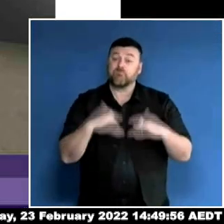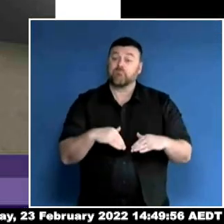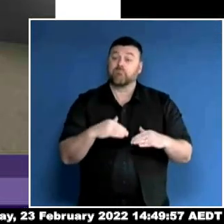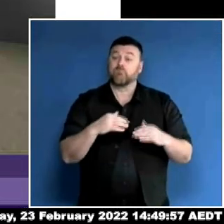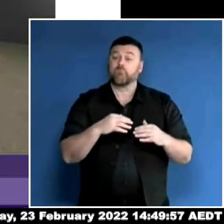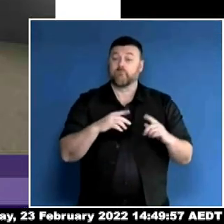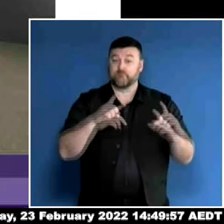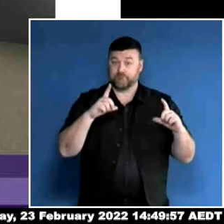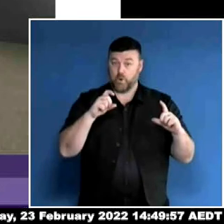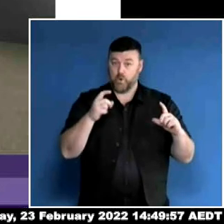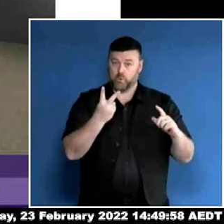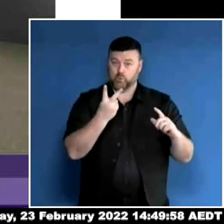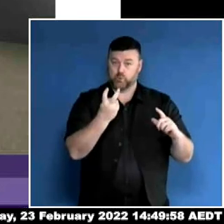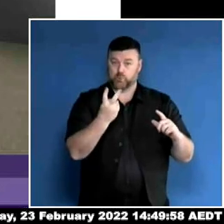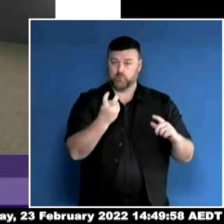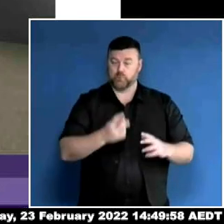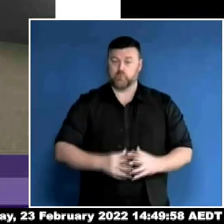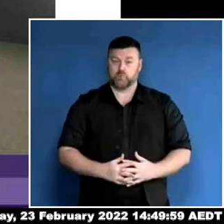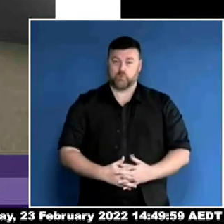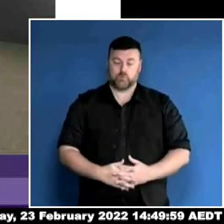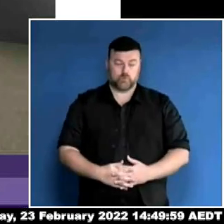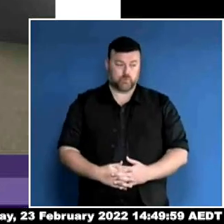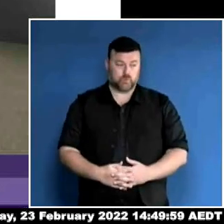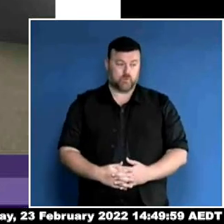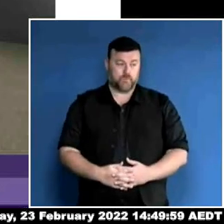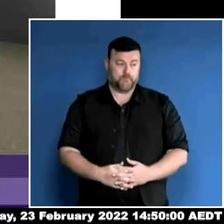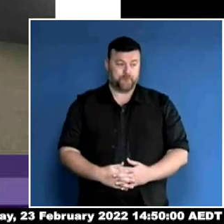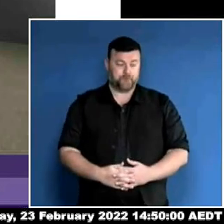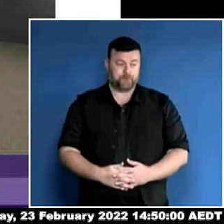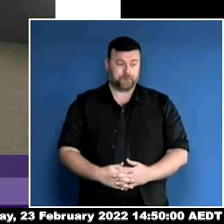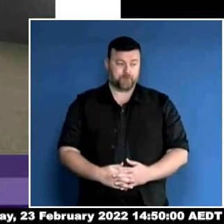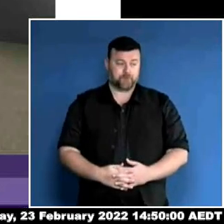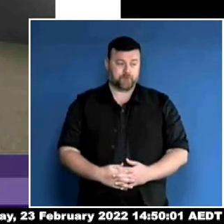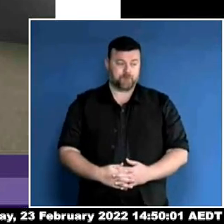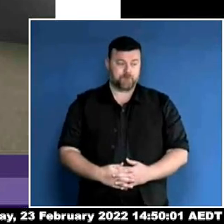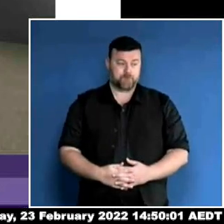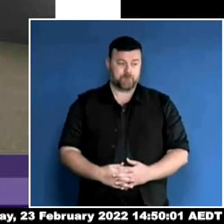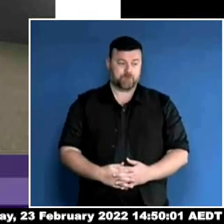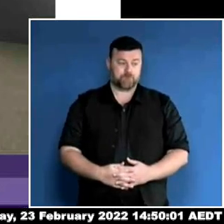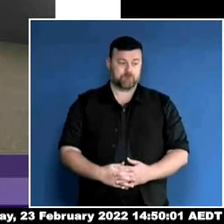three photographs that are in the material for the Commissioners. Can we turn to the next photograph.